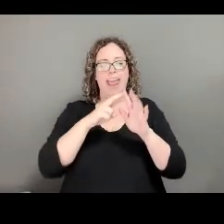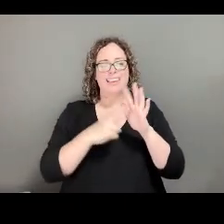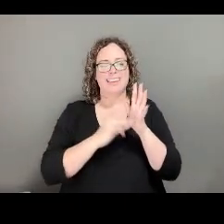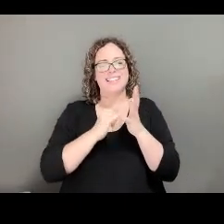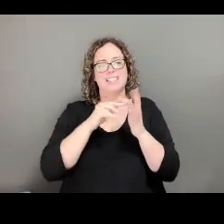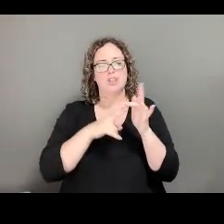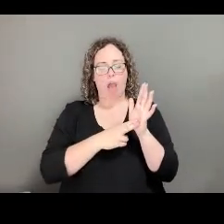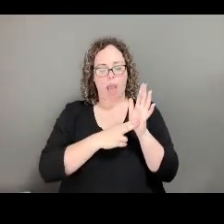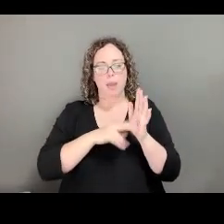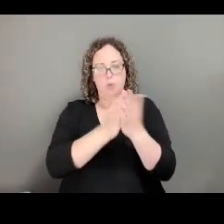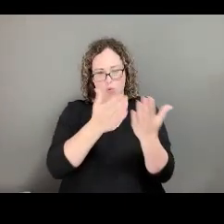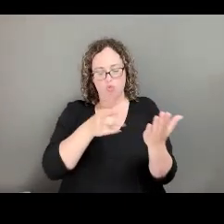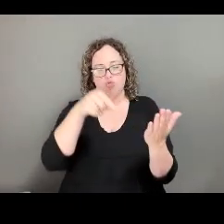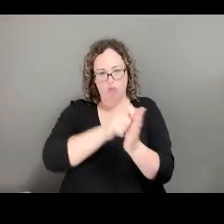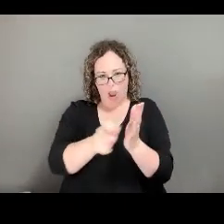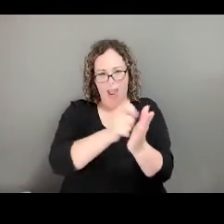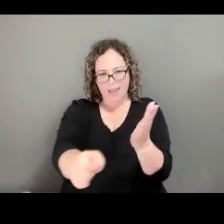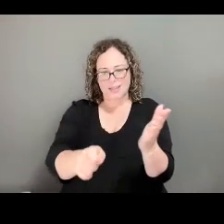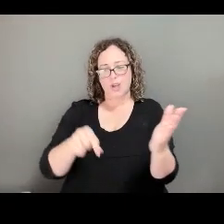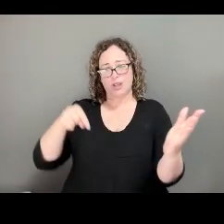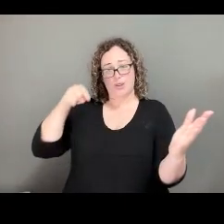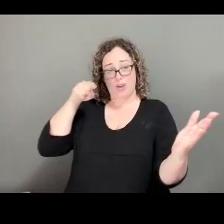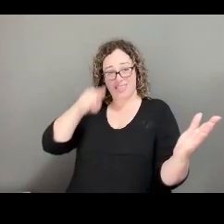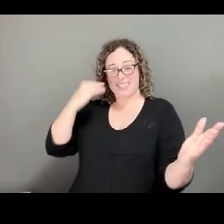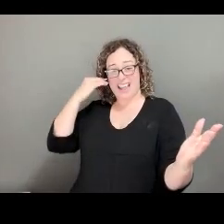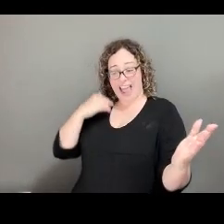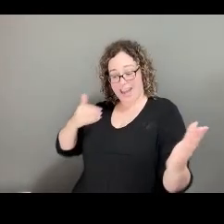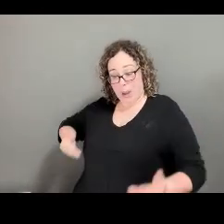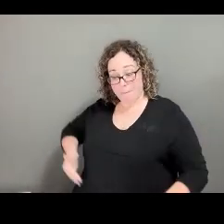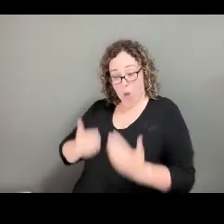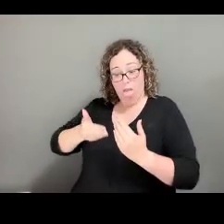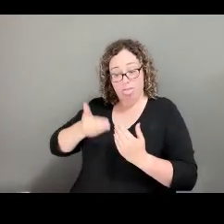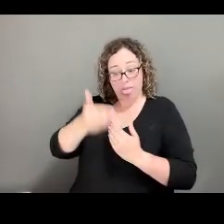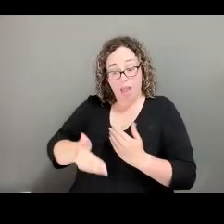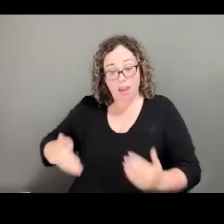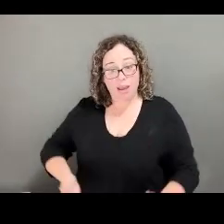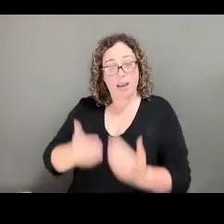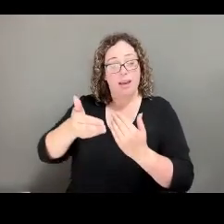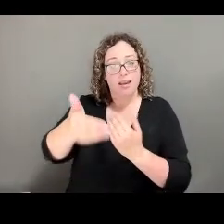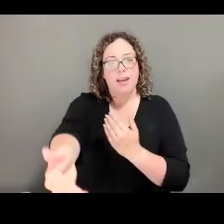allow her to survive and grow up with her